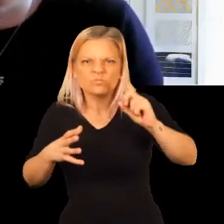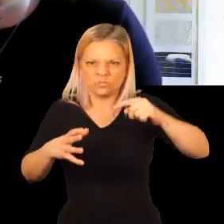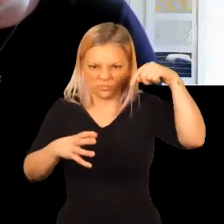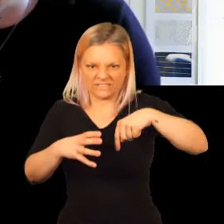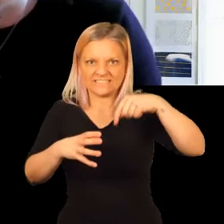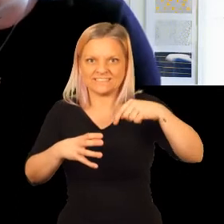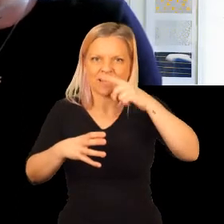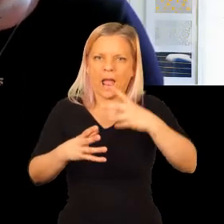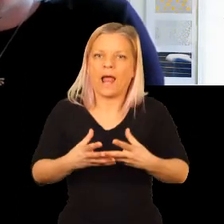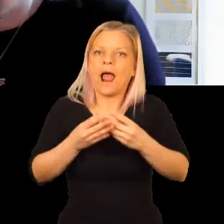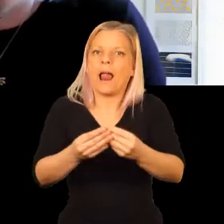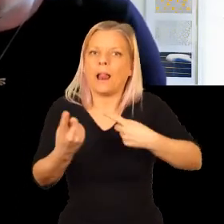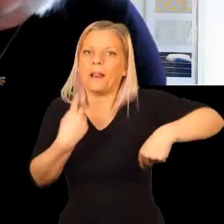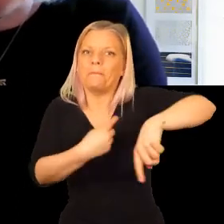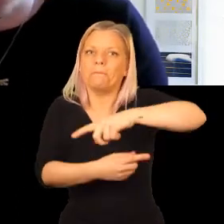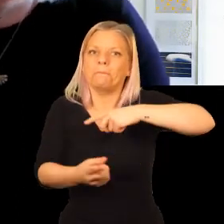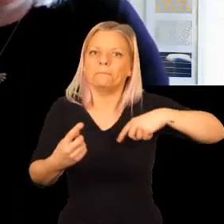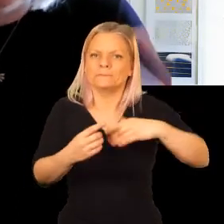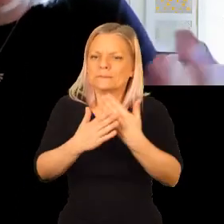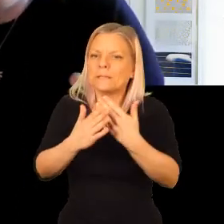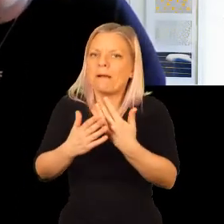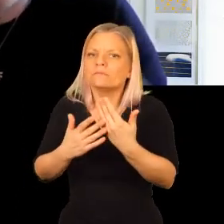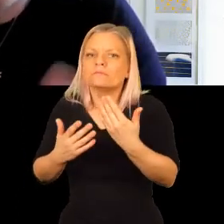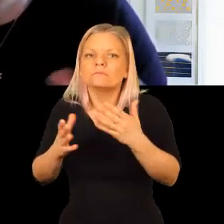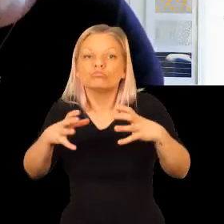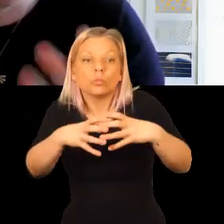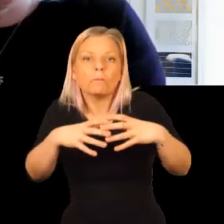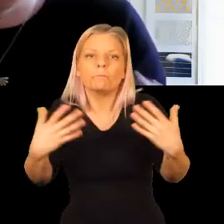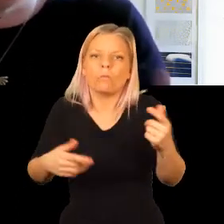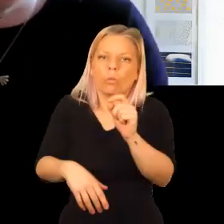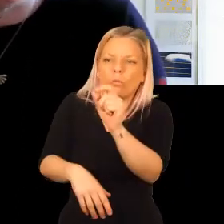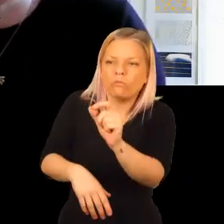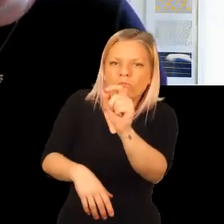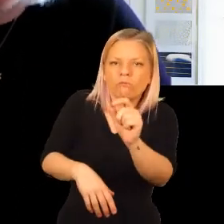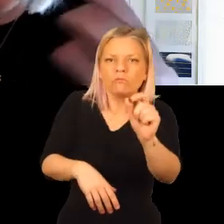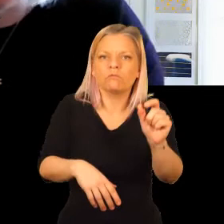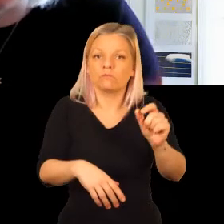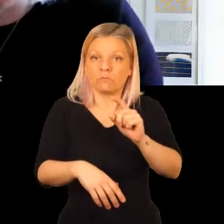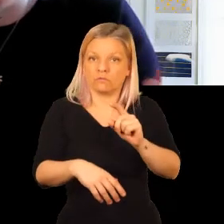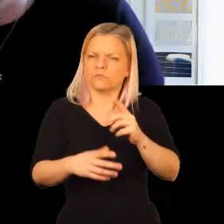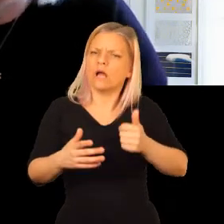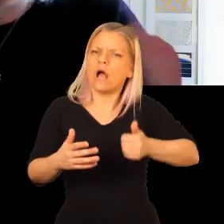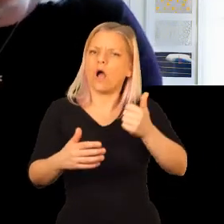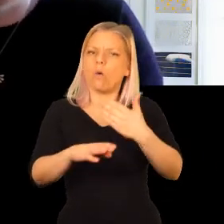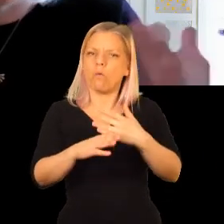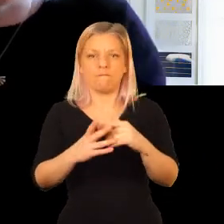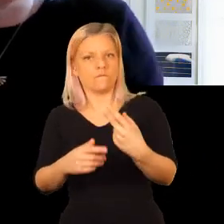what what is it be helpful for the well it depends on where the peer group is a group or is it a